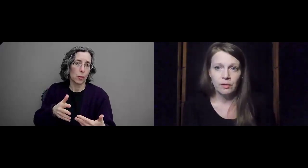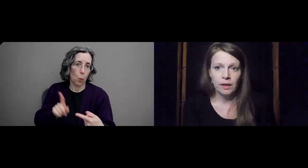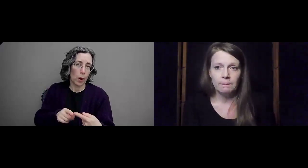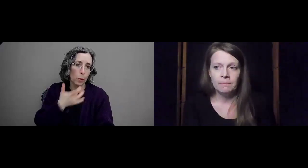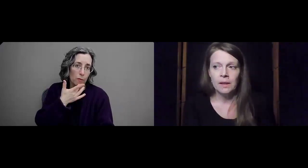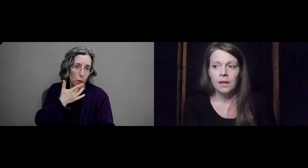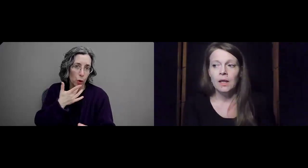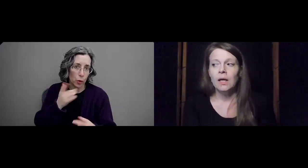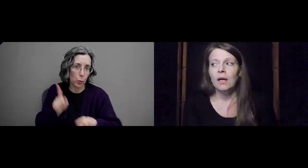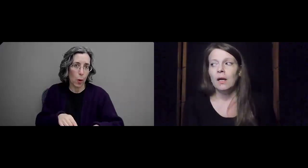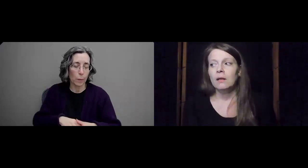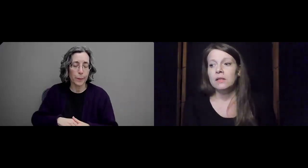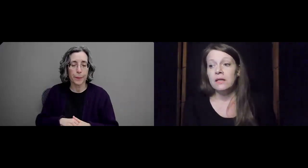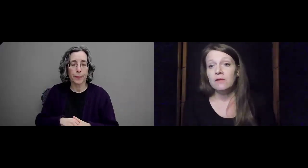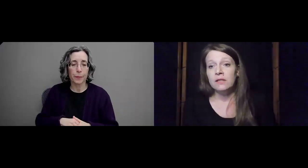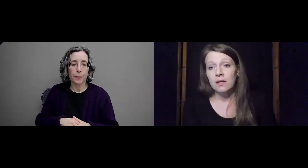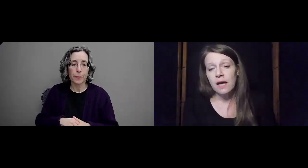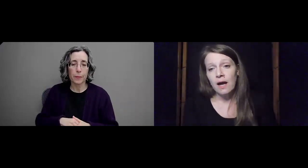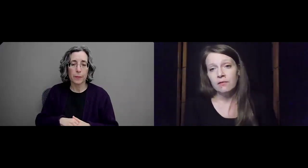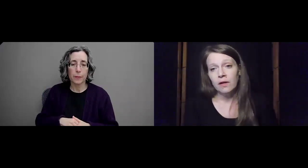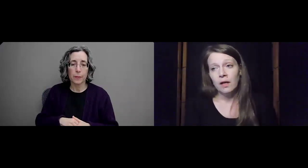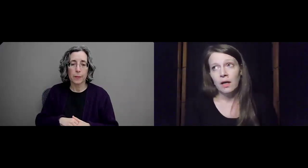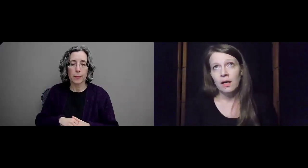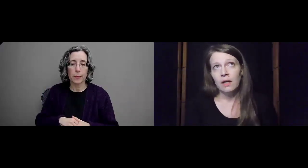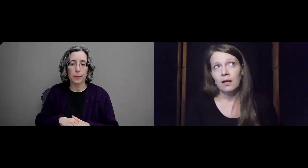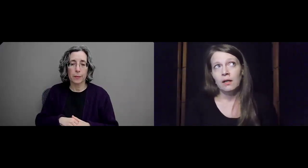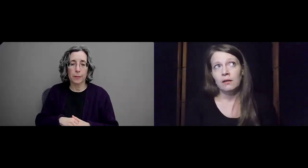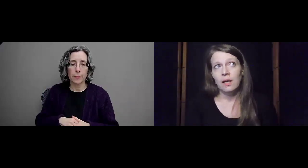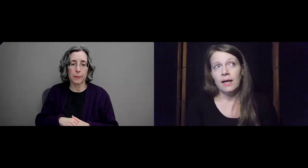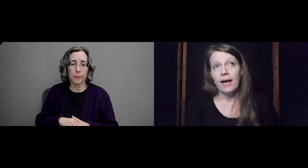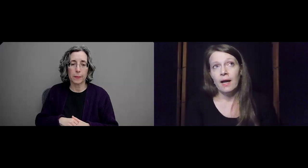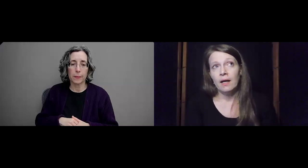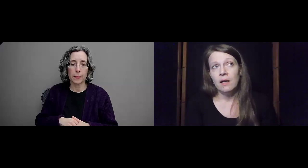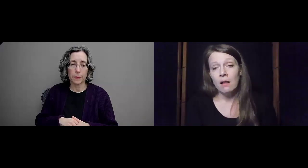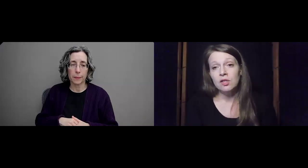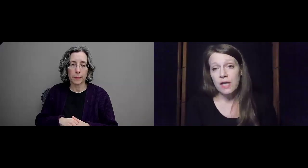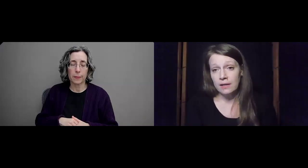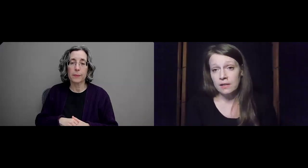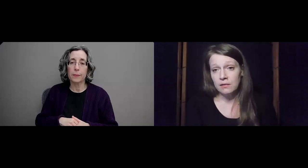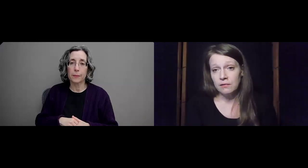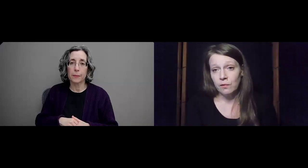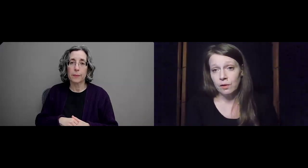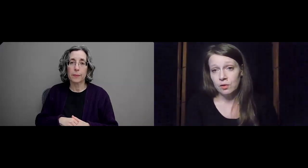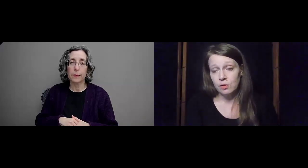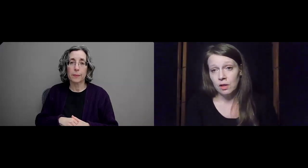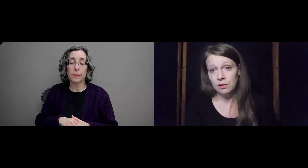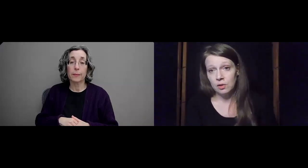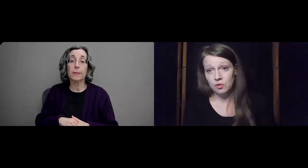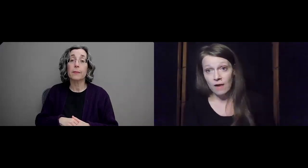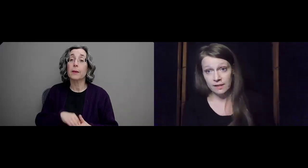be able to find an interpreter who can cover at the time that you would prefer, clearly.